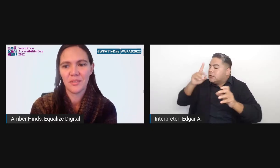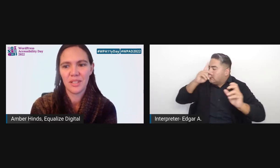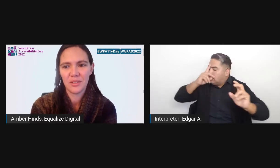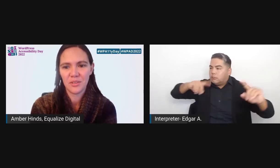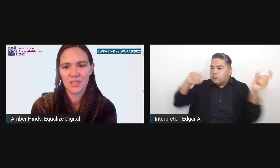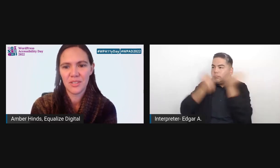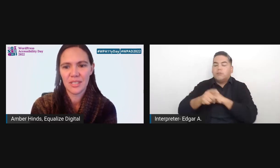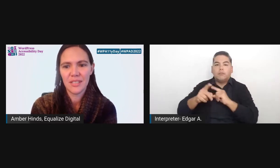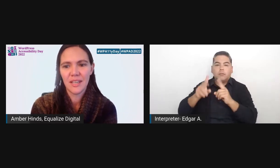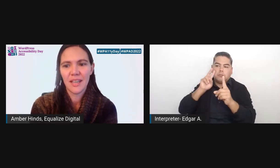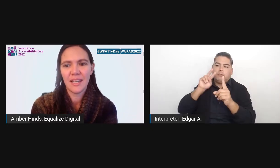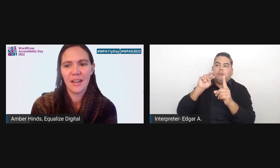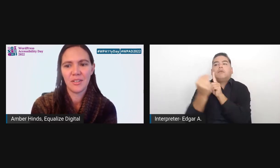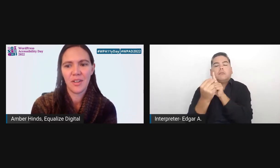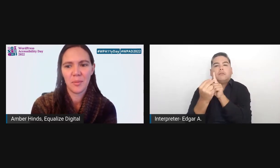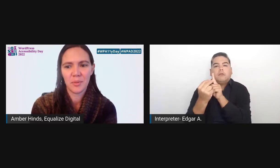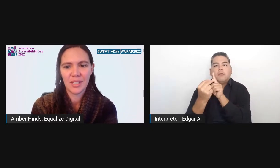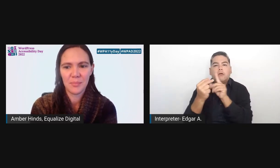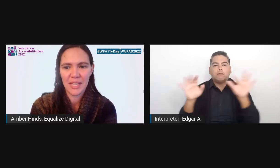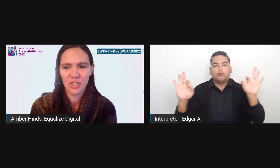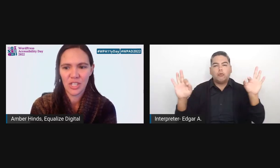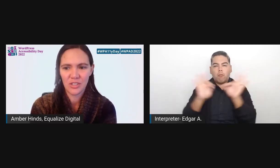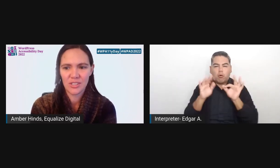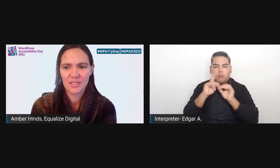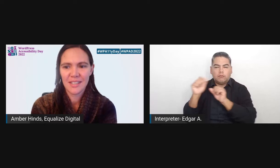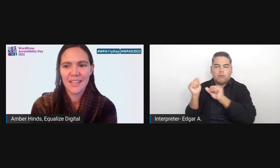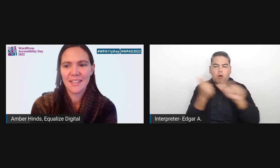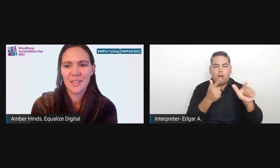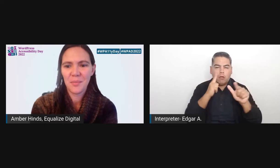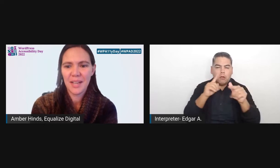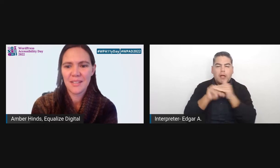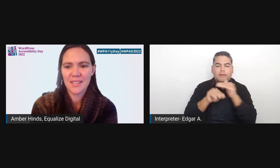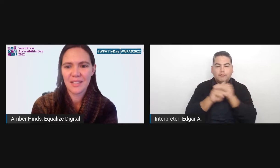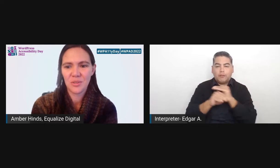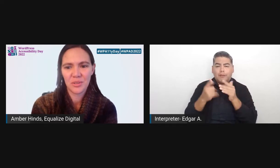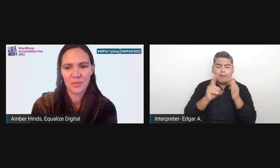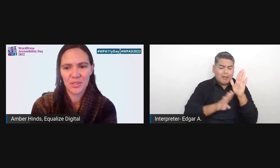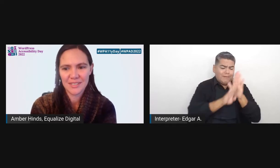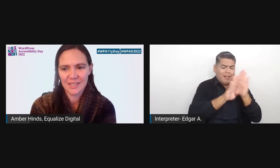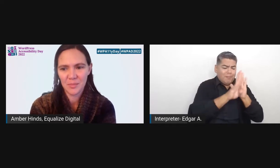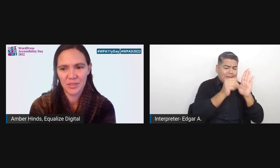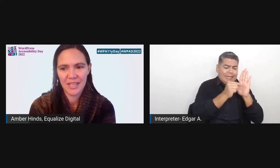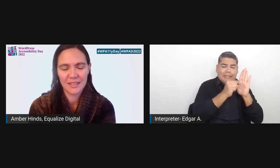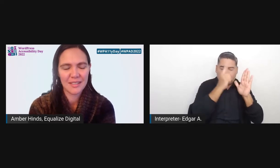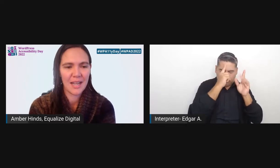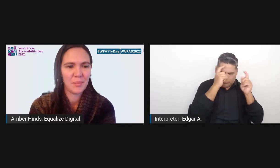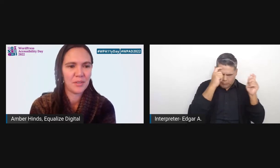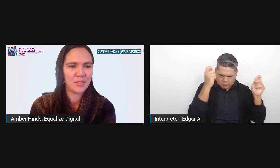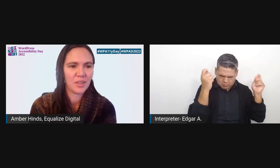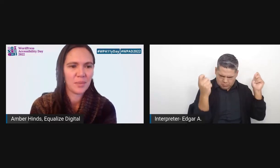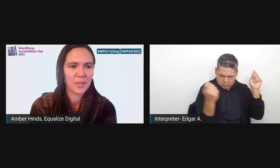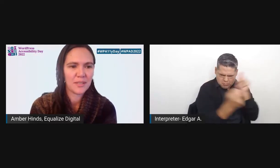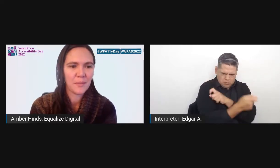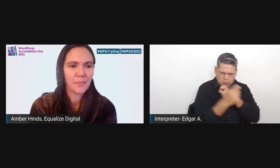of inclusivity, and how a developer can make changes in their mindset to include accessibility at the time of development.